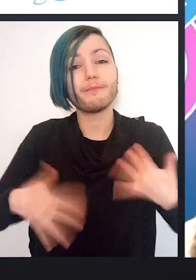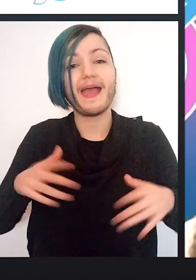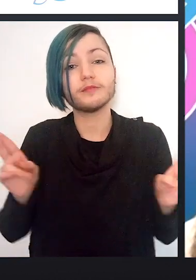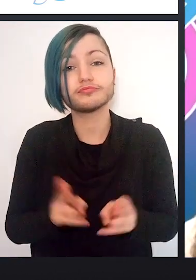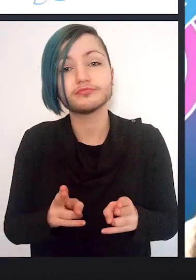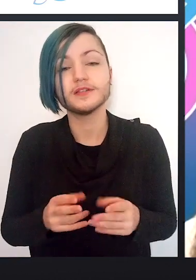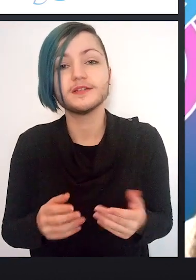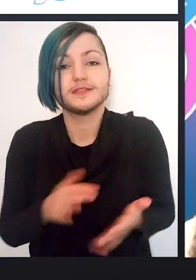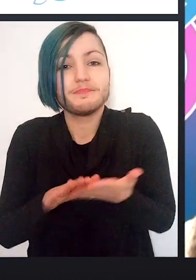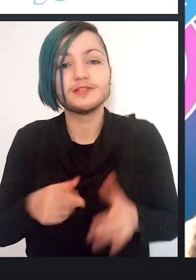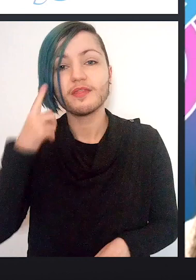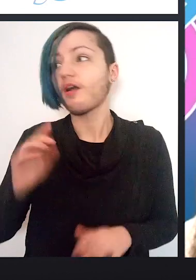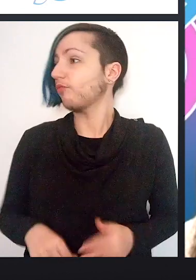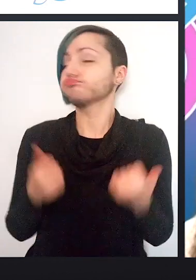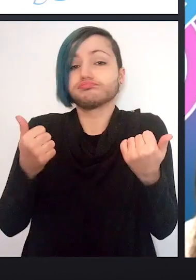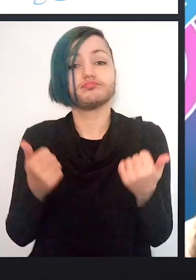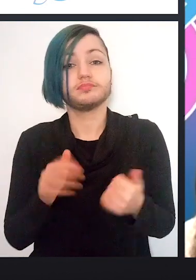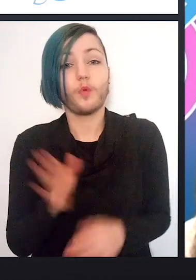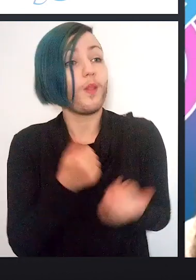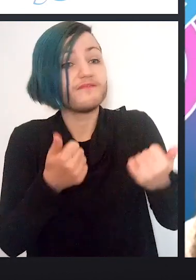absolutely nothing wrong with me, and off you went, so brilliant.